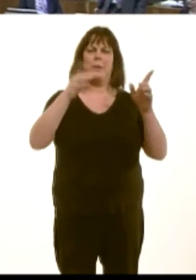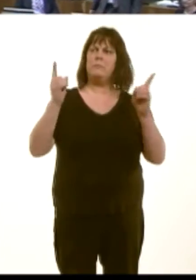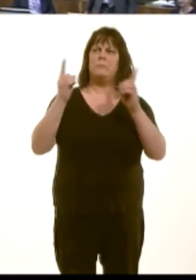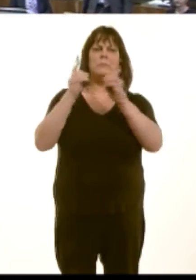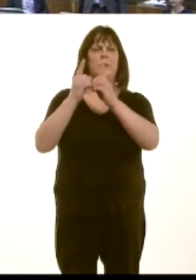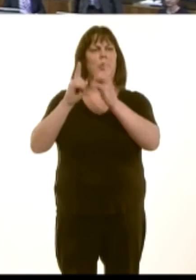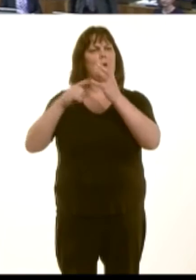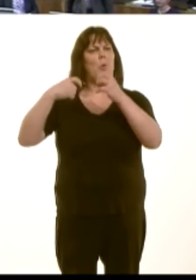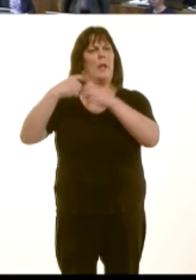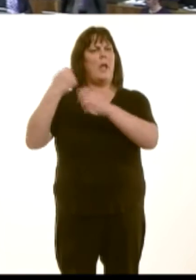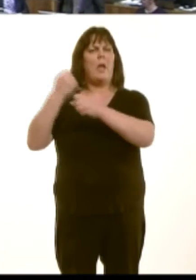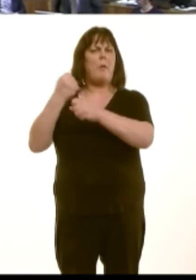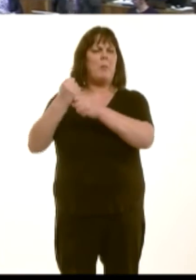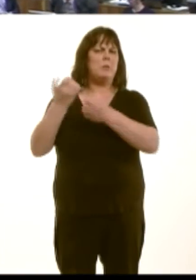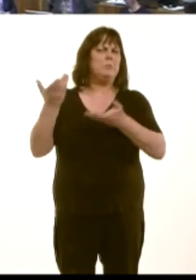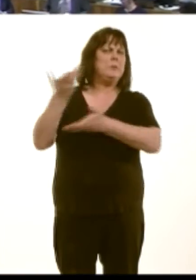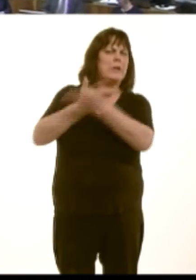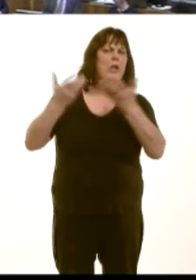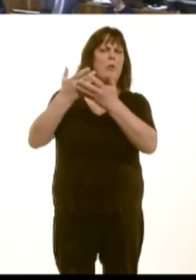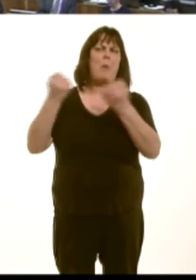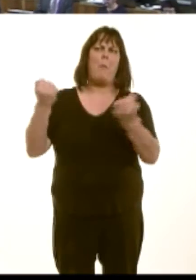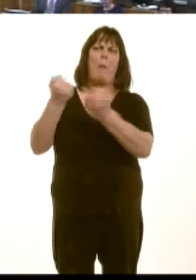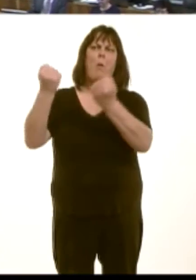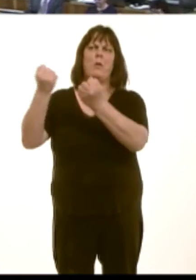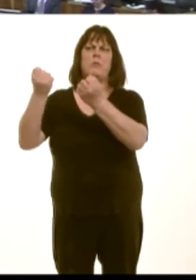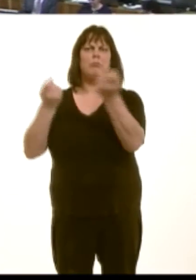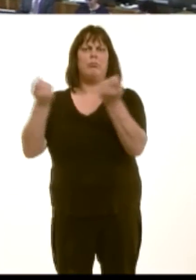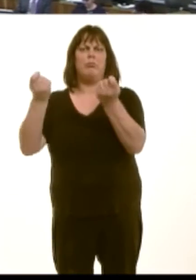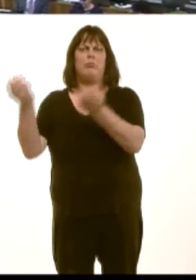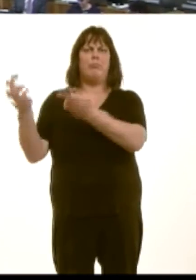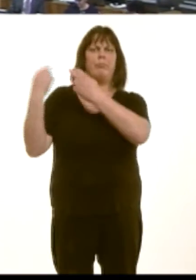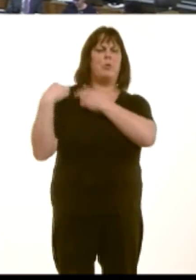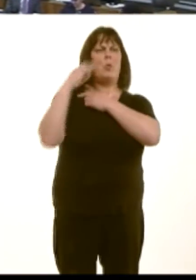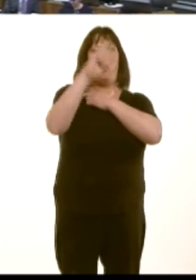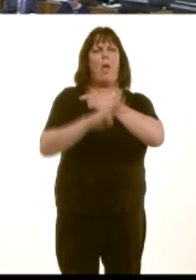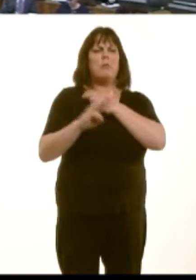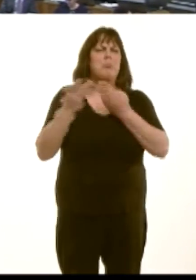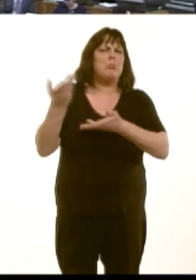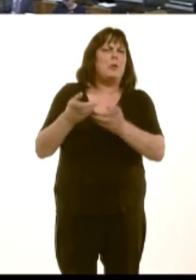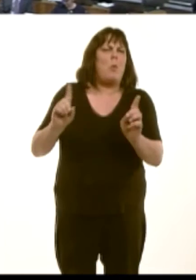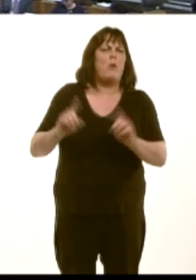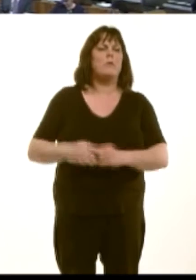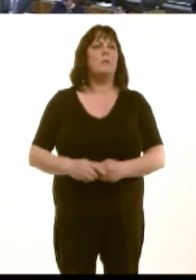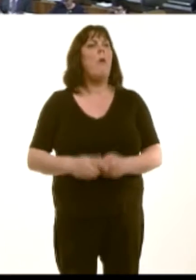rhagor o bwerau pellach i Gymru? OAQ(4)2130(FM) Carwyn Jones: Mae sawl trafodaeth wedi cymryd lle dros yr wythnosau aír misoedd diwethaf.